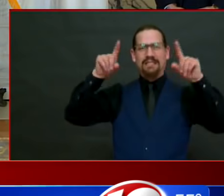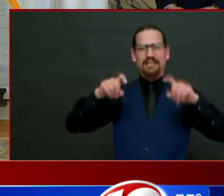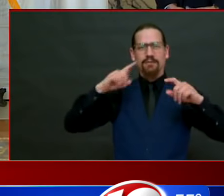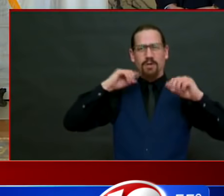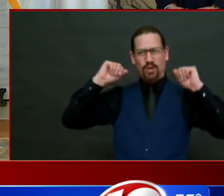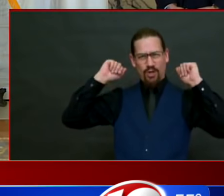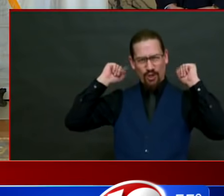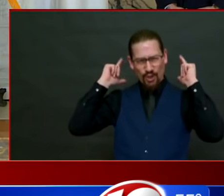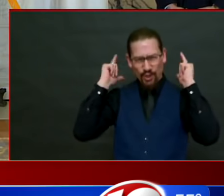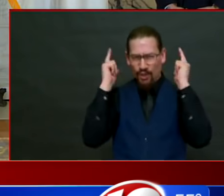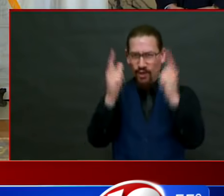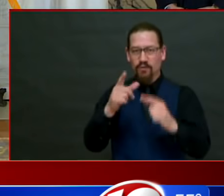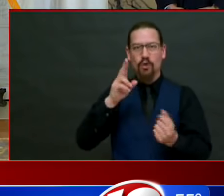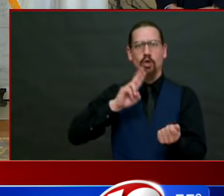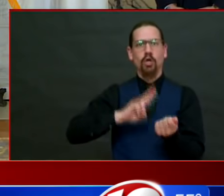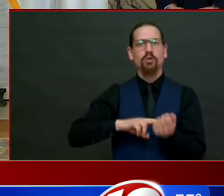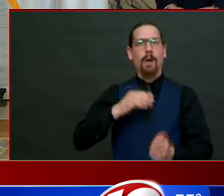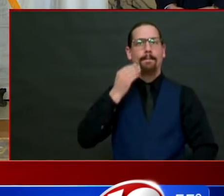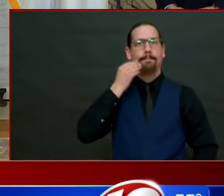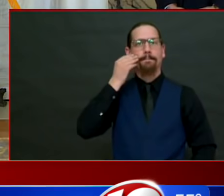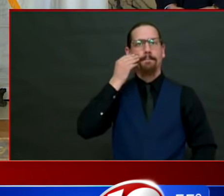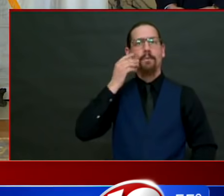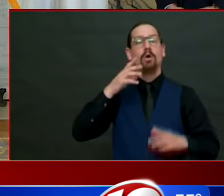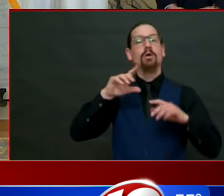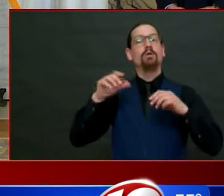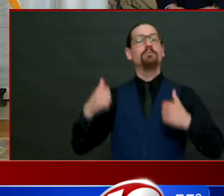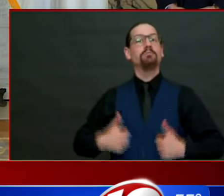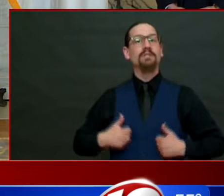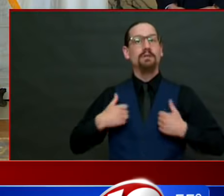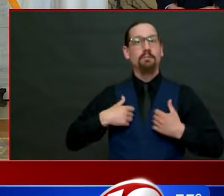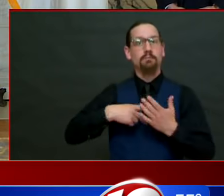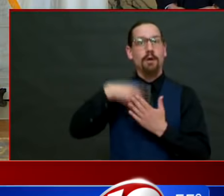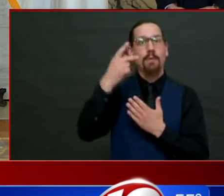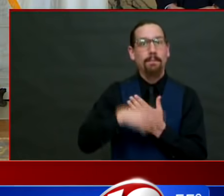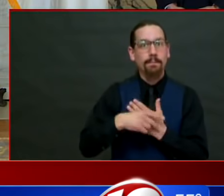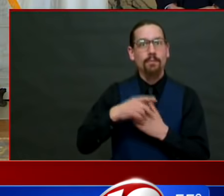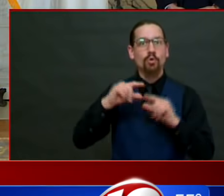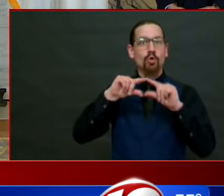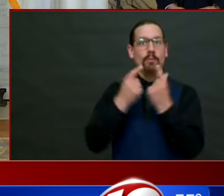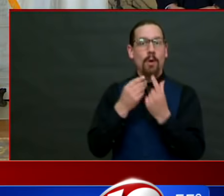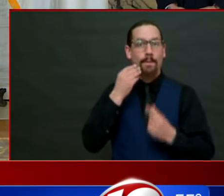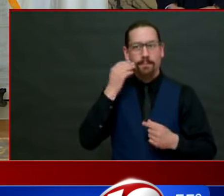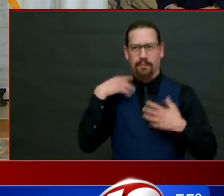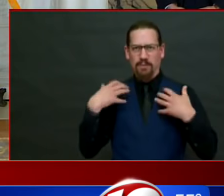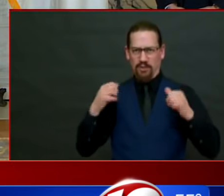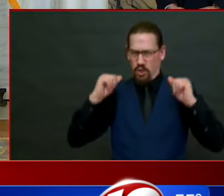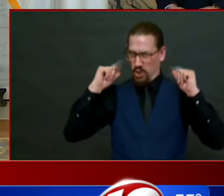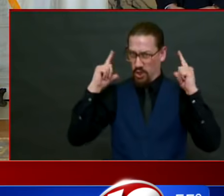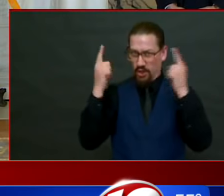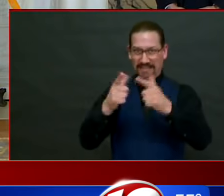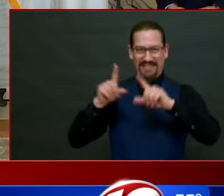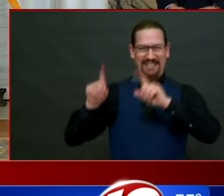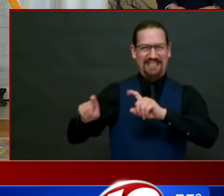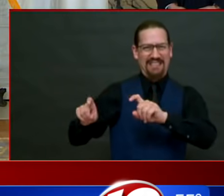HAPPENED. BE CLEAR, THESE TESTS ONLY SHOW